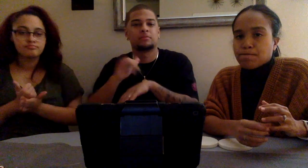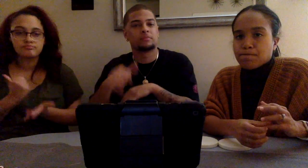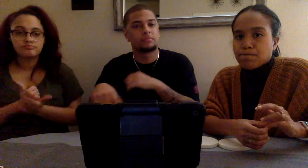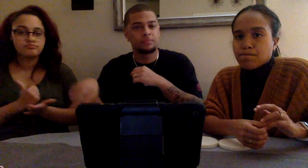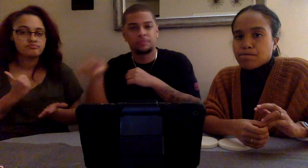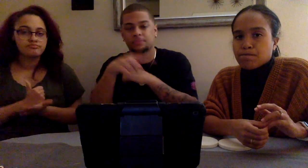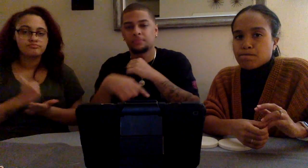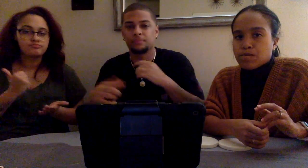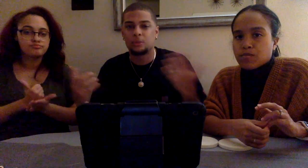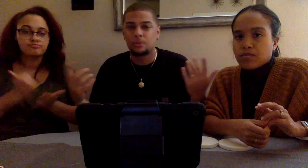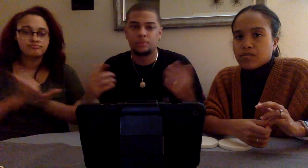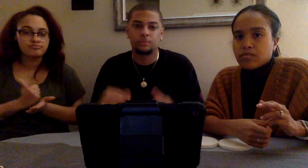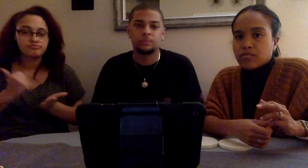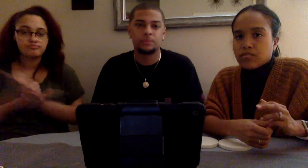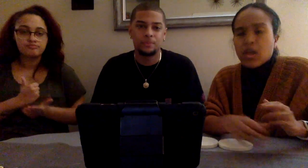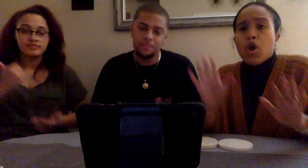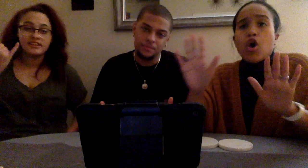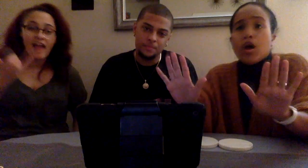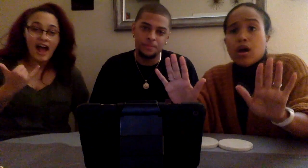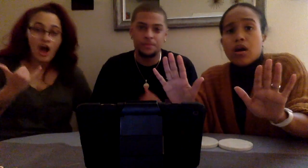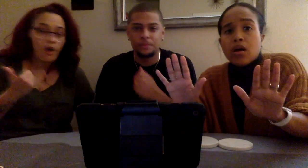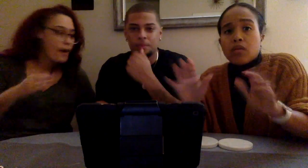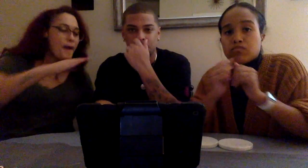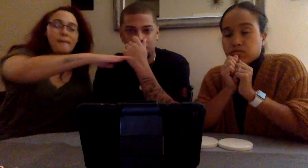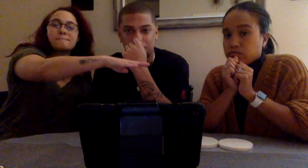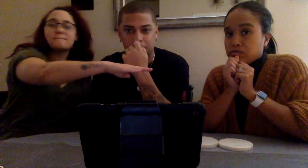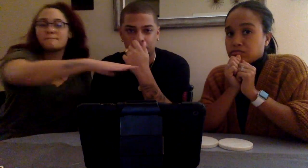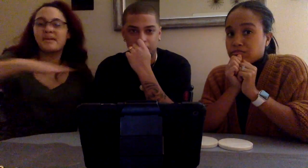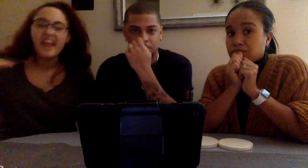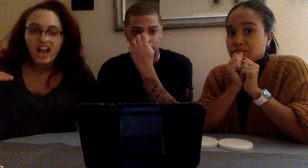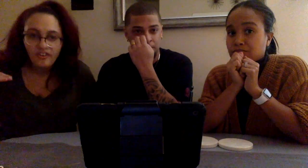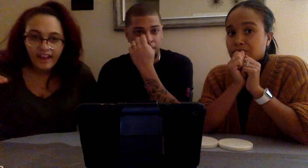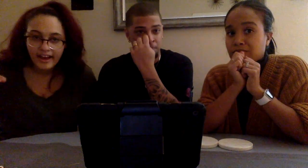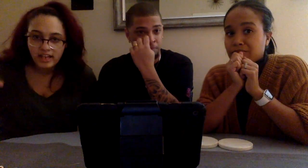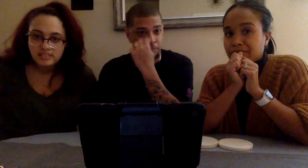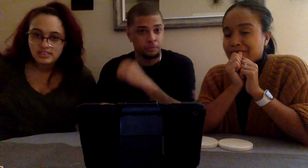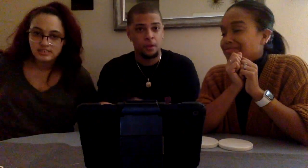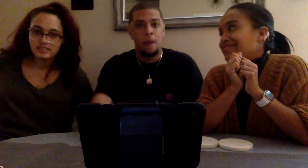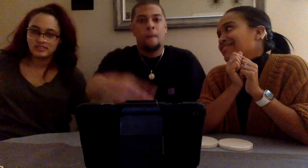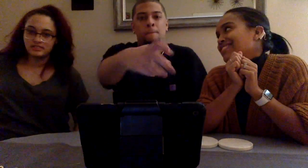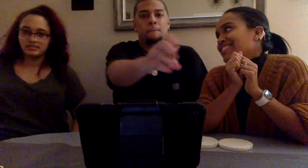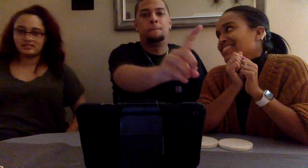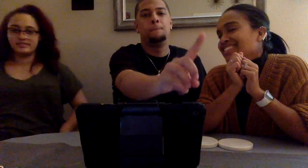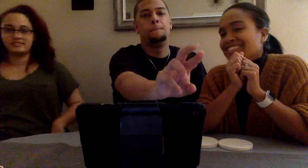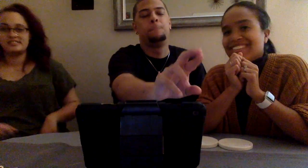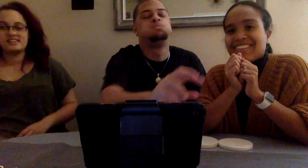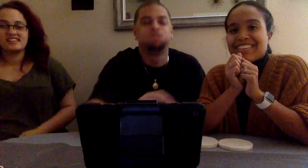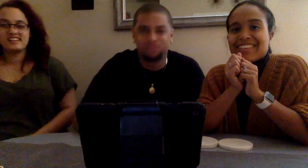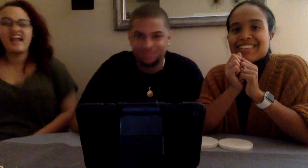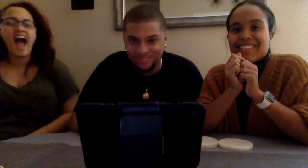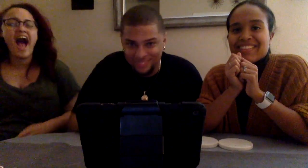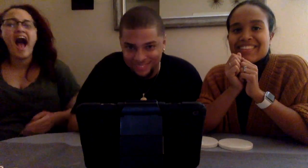Daisy: Amen, amen! Now, PERIODT!! V: Okay,.. Dante: P..E..R